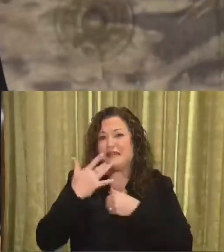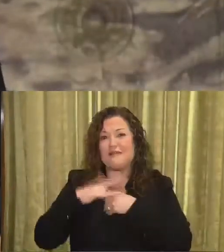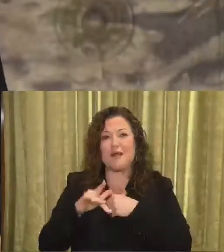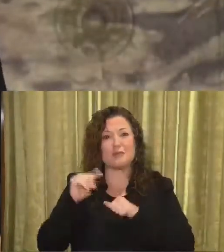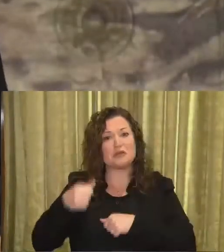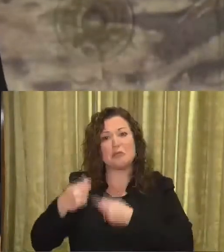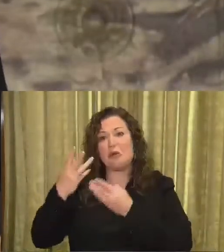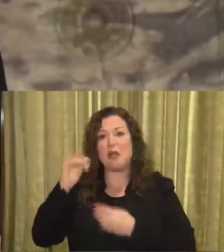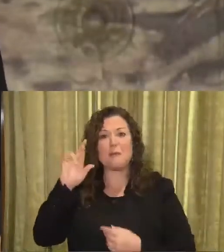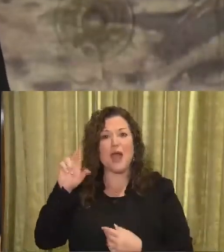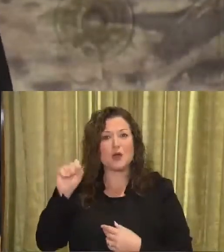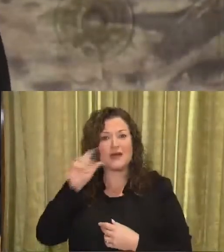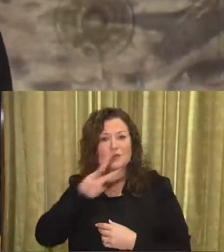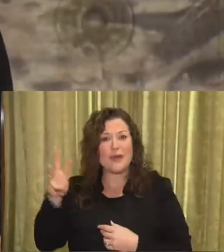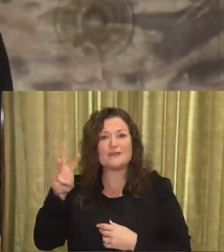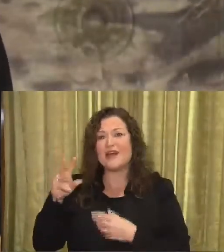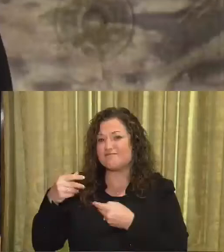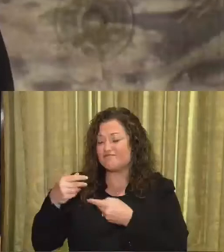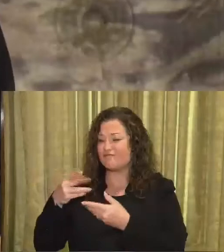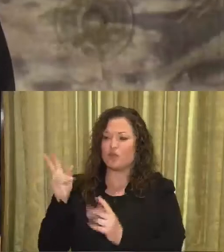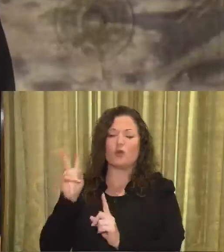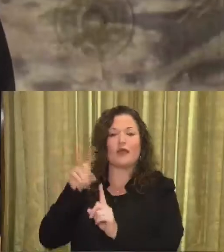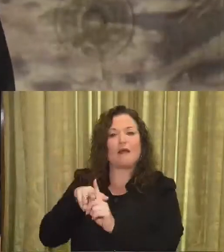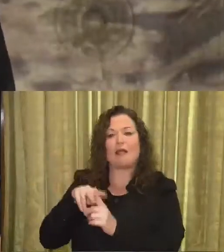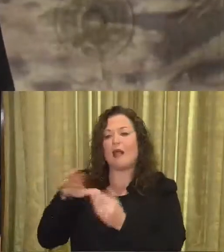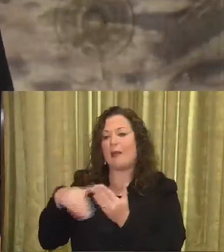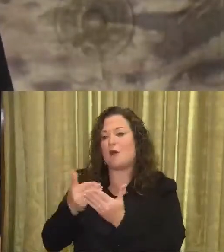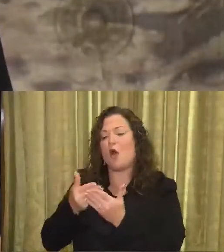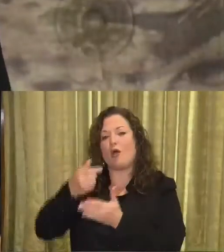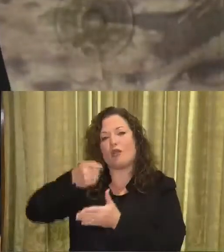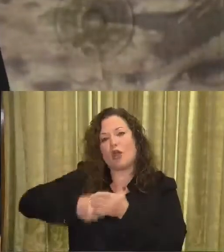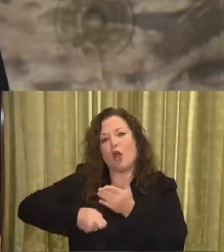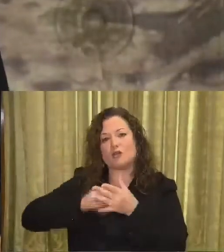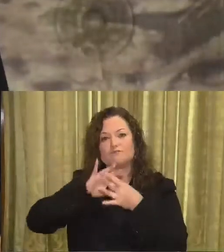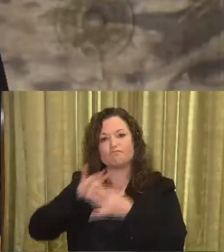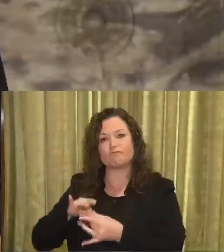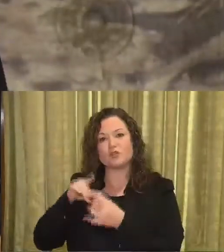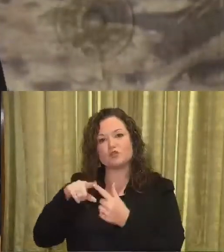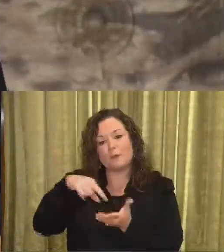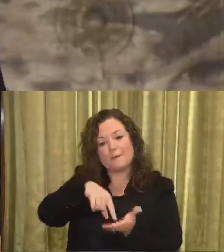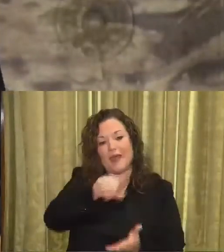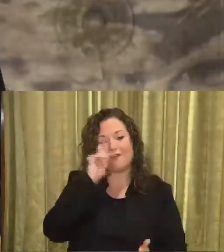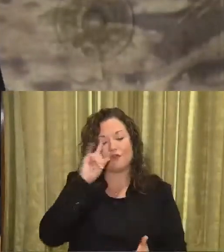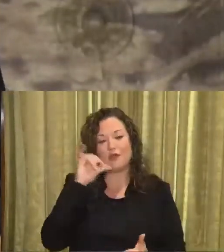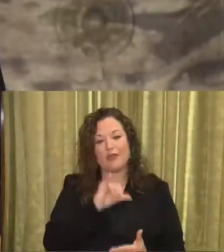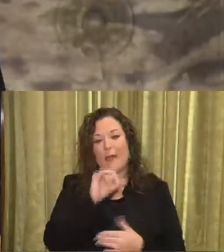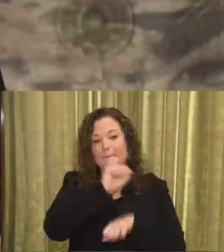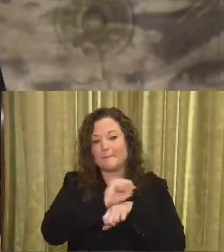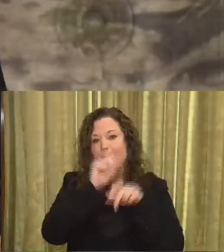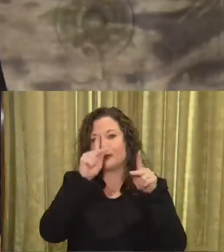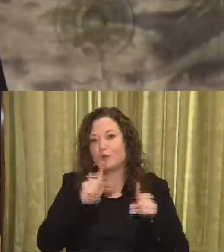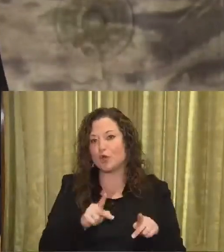site to claim 100% of the cost associated with paying employees for any required time off